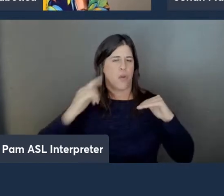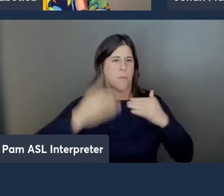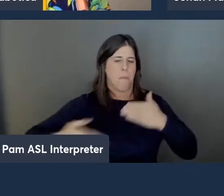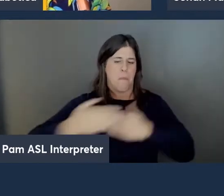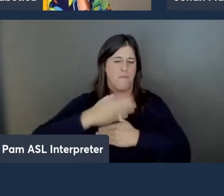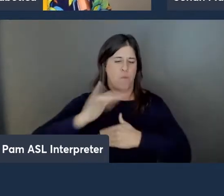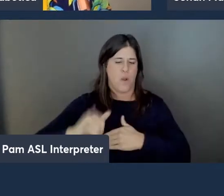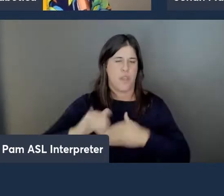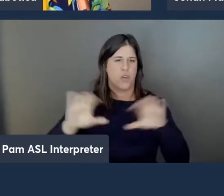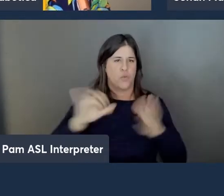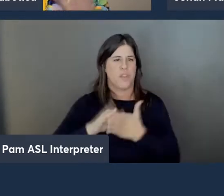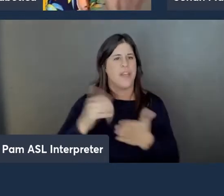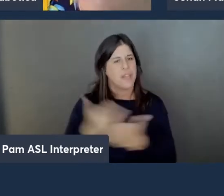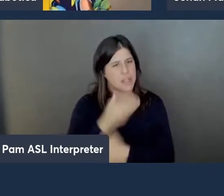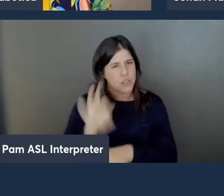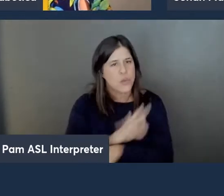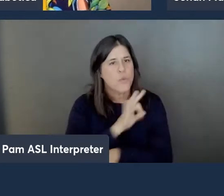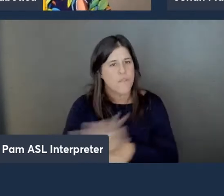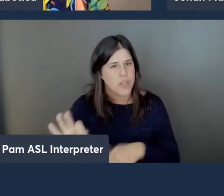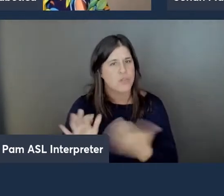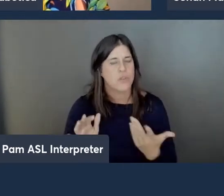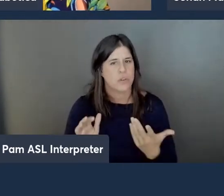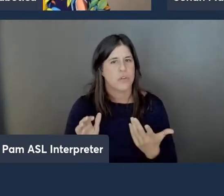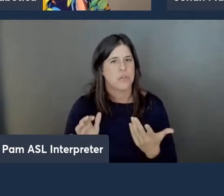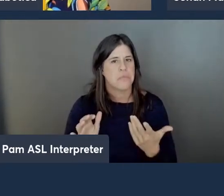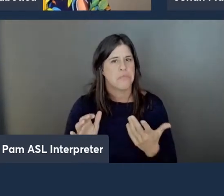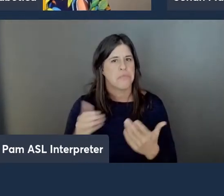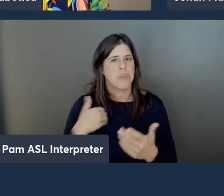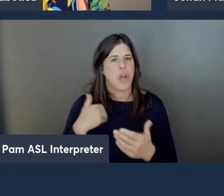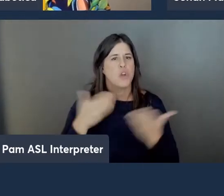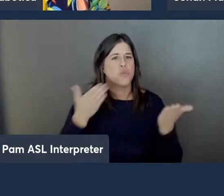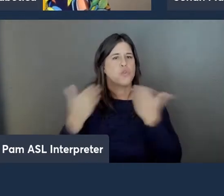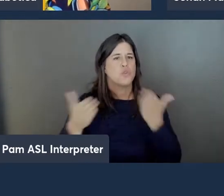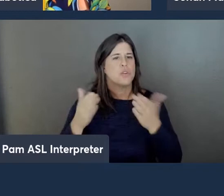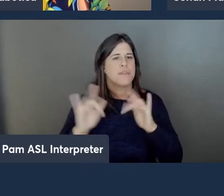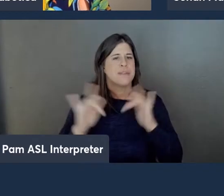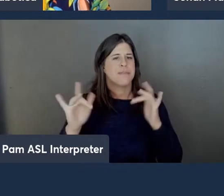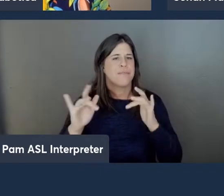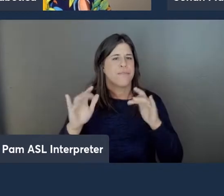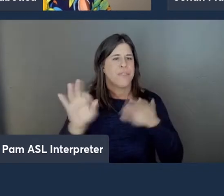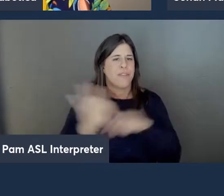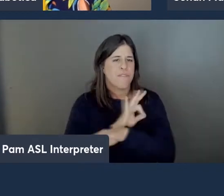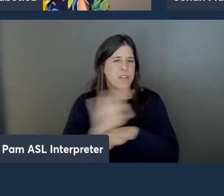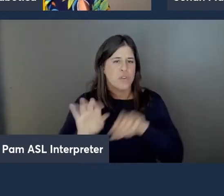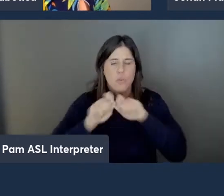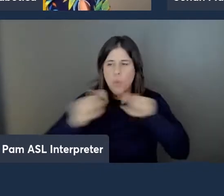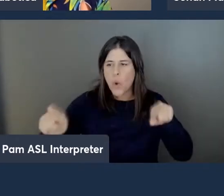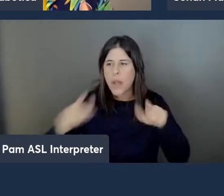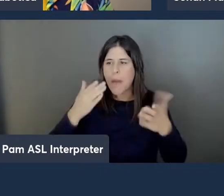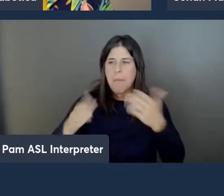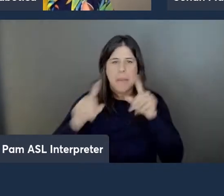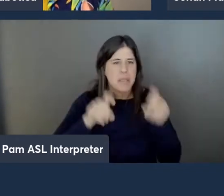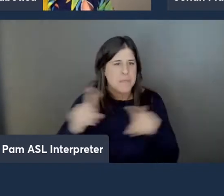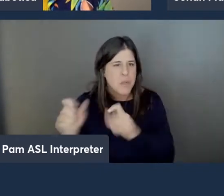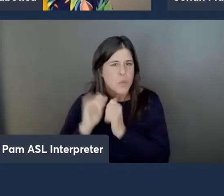That's a new feature, a new server-side feature you wanna roll out. You may wanna do experiments with that in controlled launch.